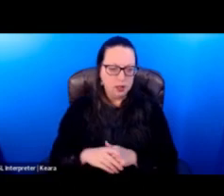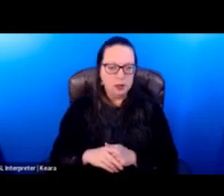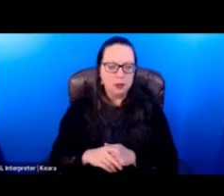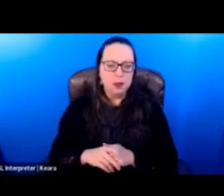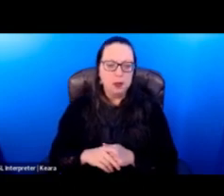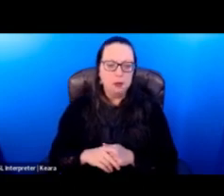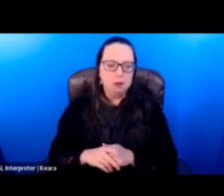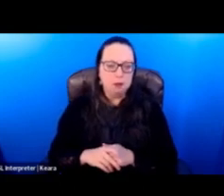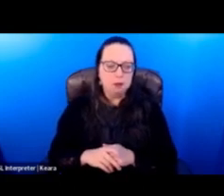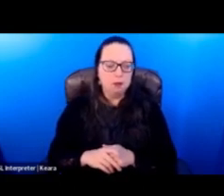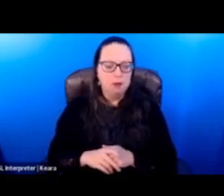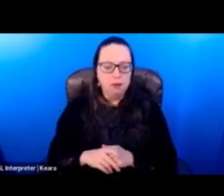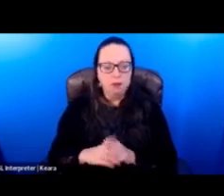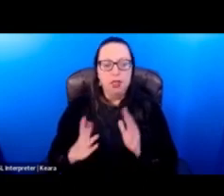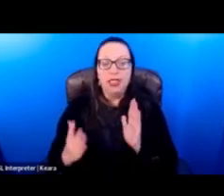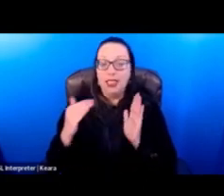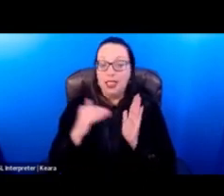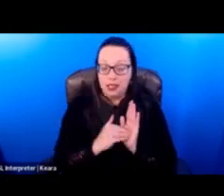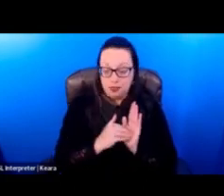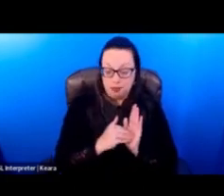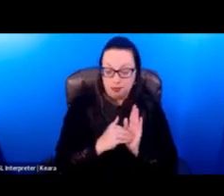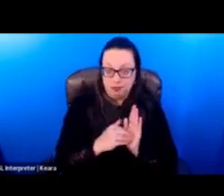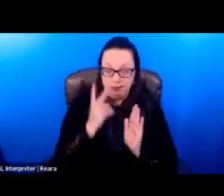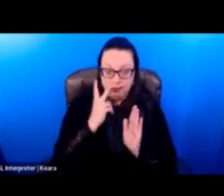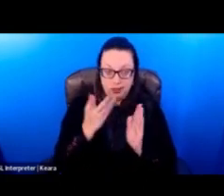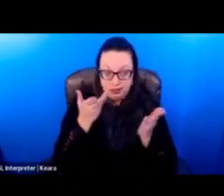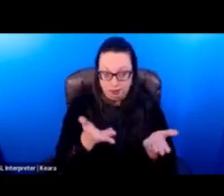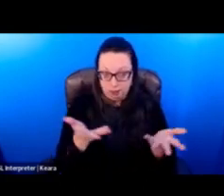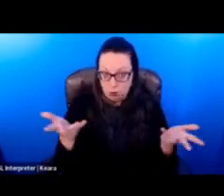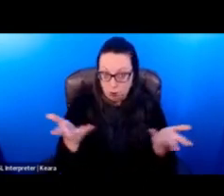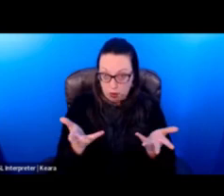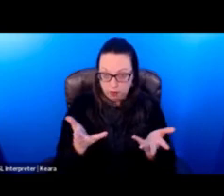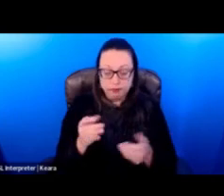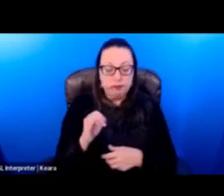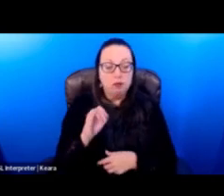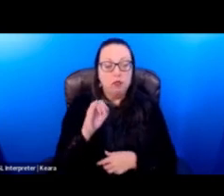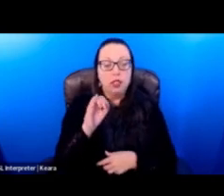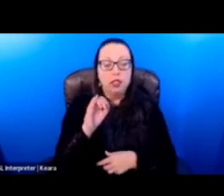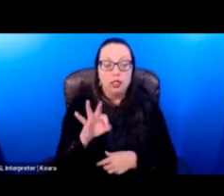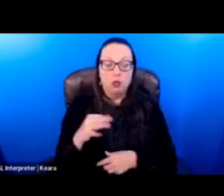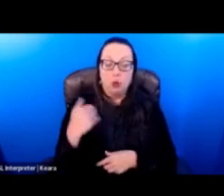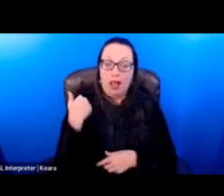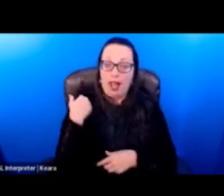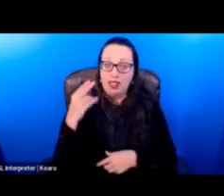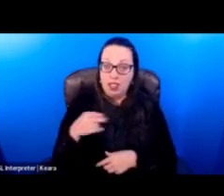once again, what we see here is that those with a history of traumatic brain injury have